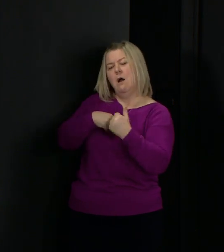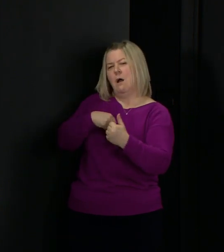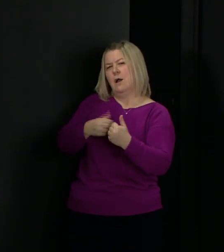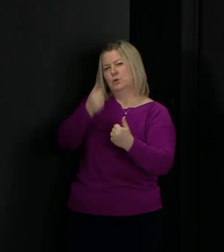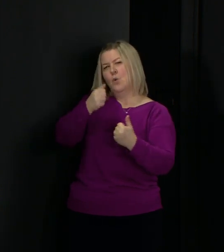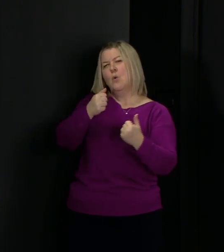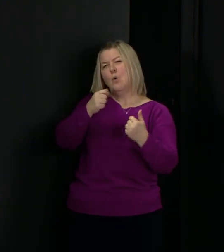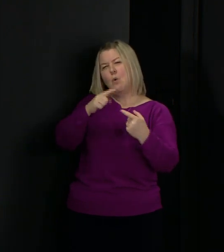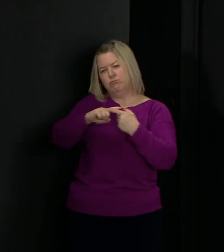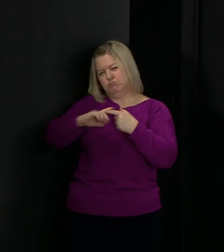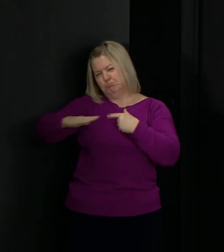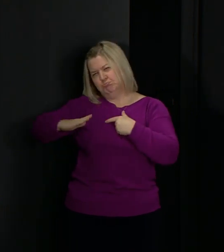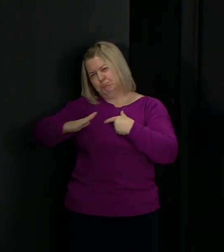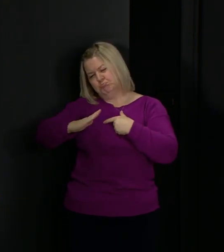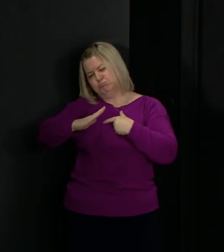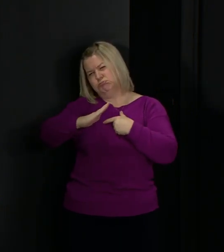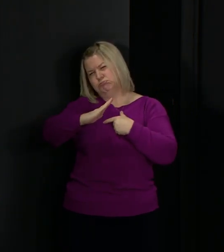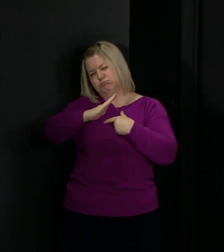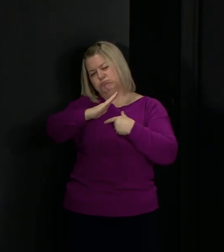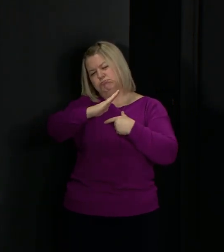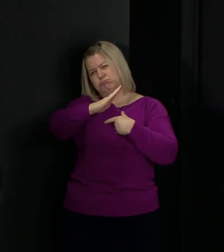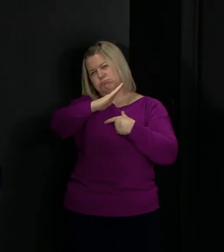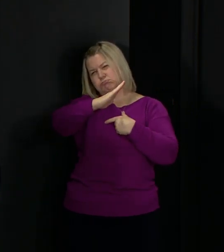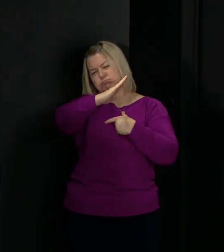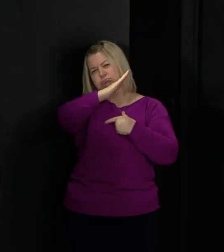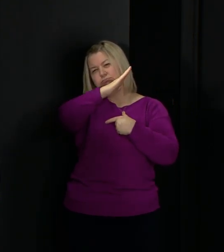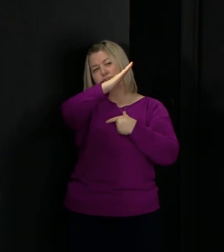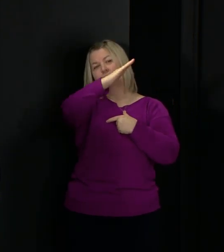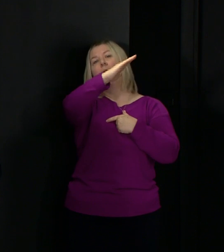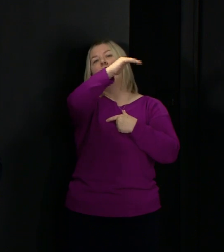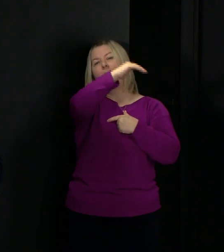in terms of that modelling. Up until this point, in particular in relation to compliance,